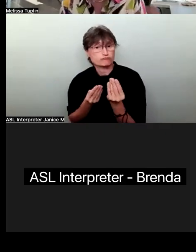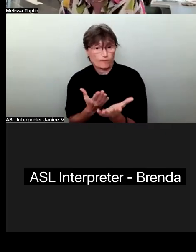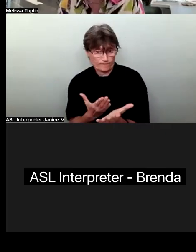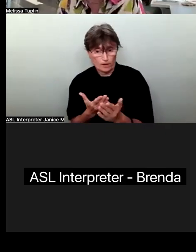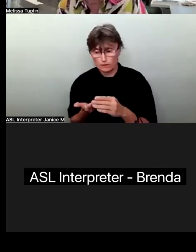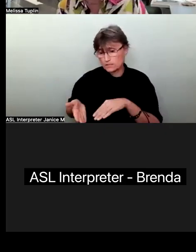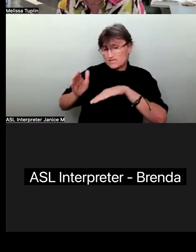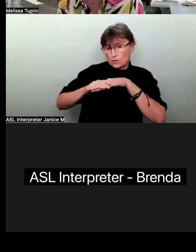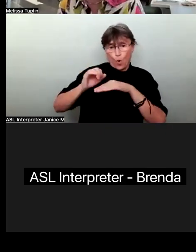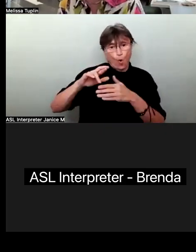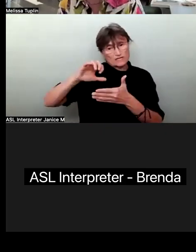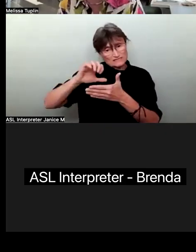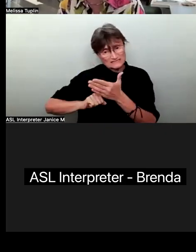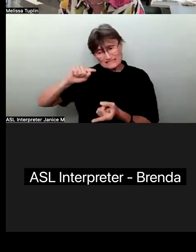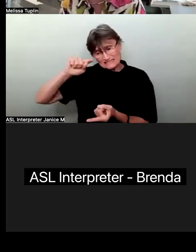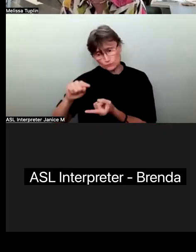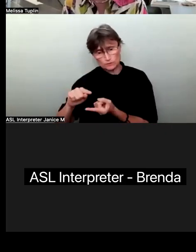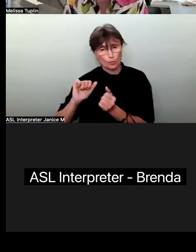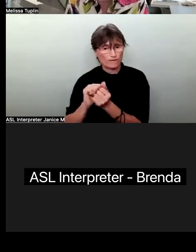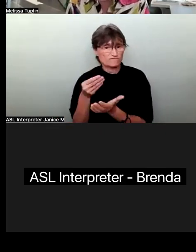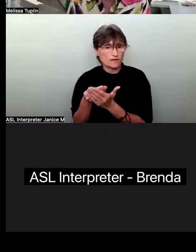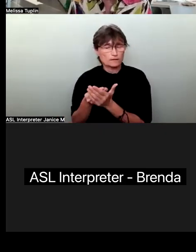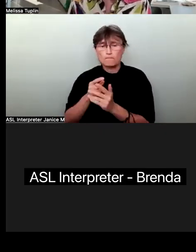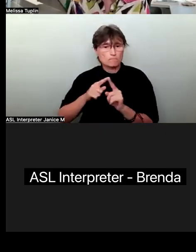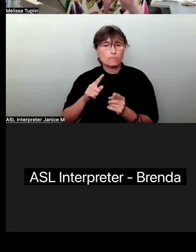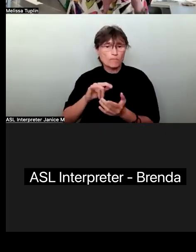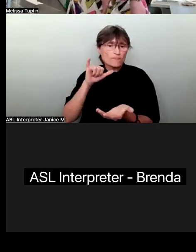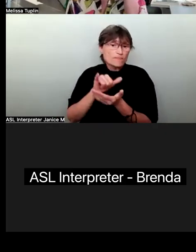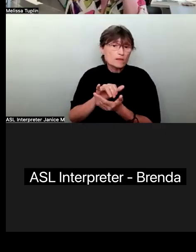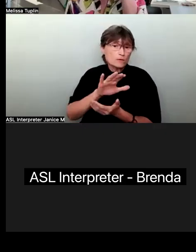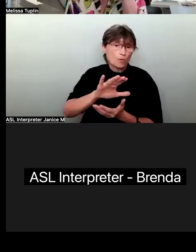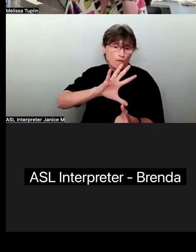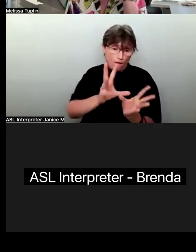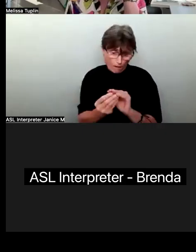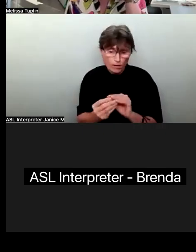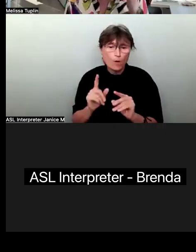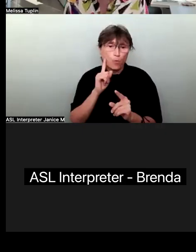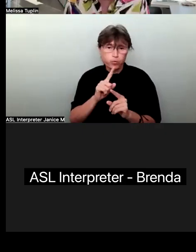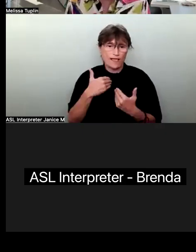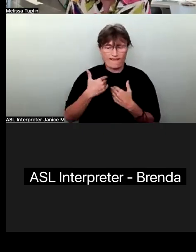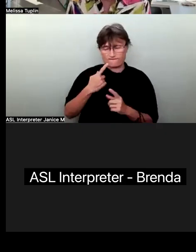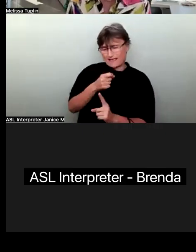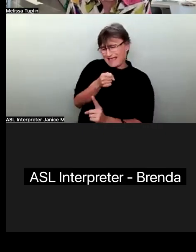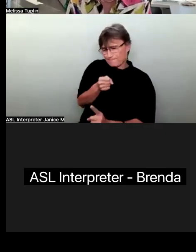big factor in setting a direction for the funding decision. Actual funding amounts will be based on